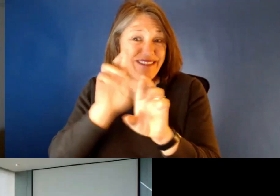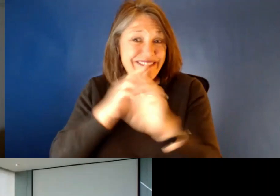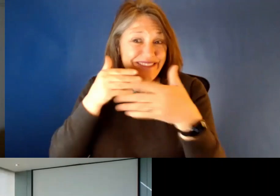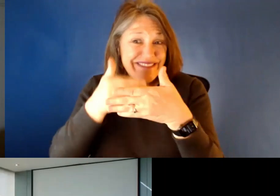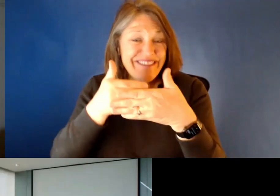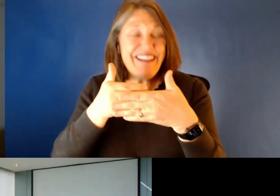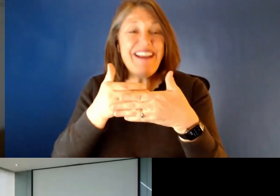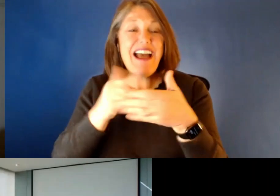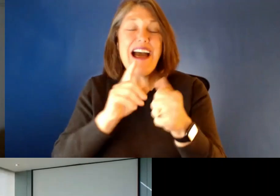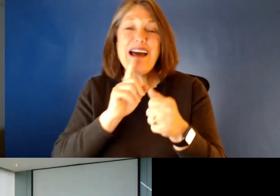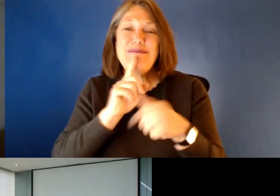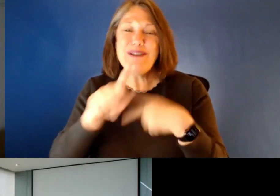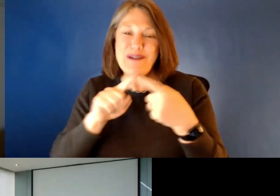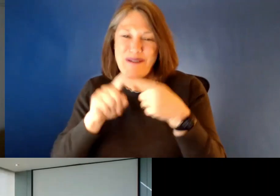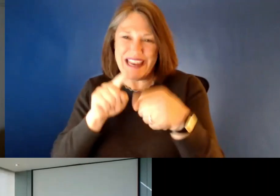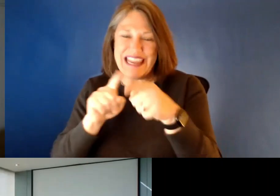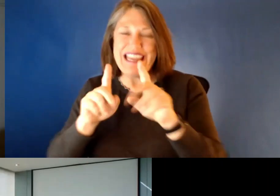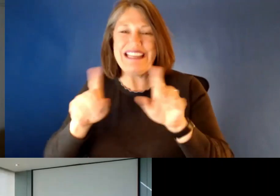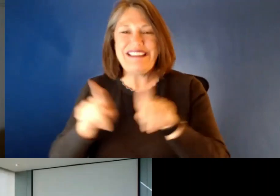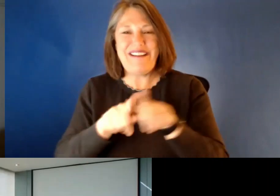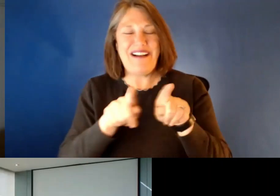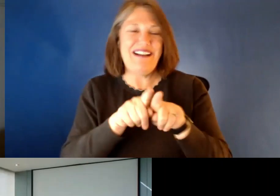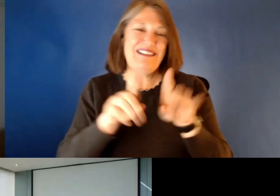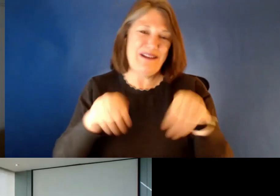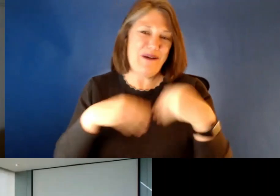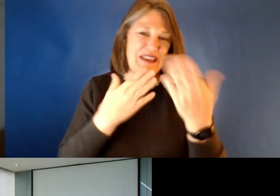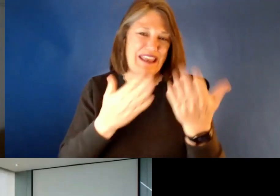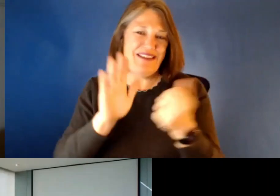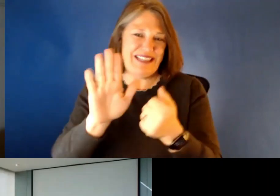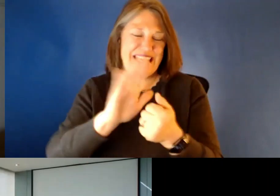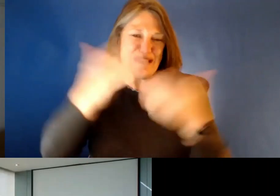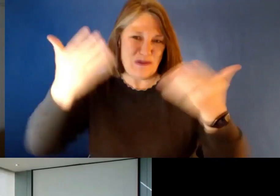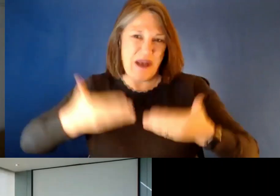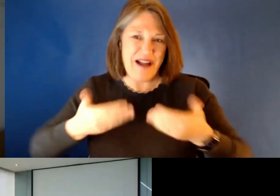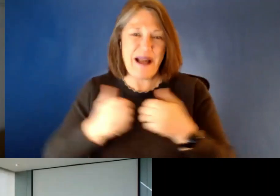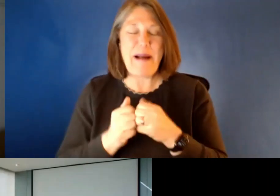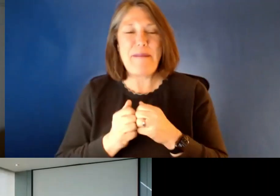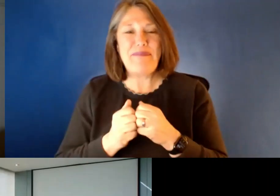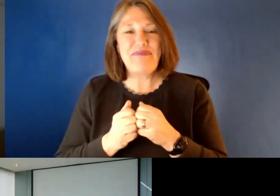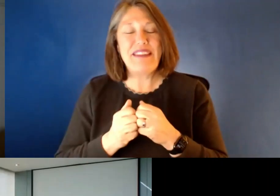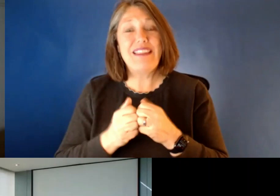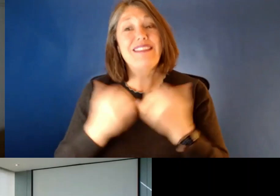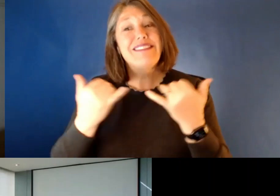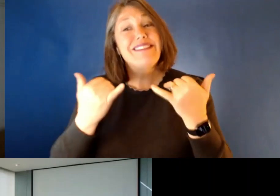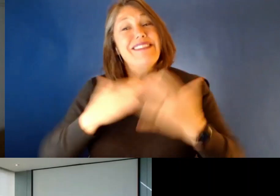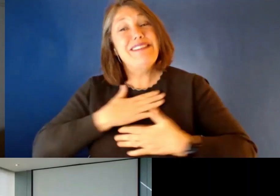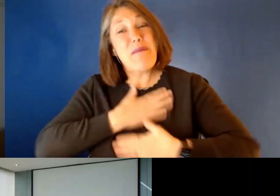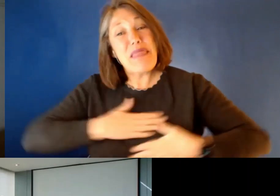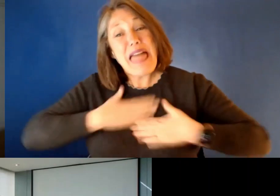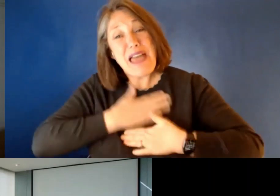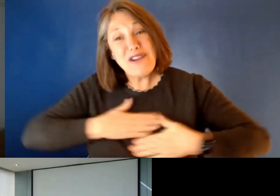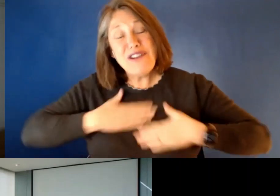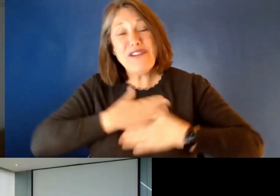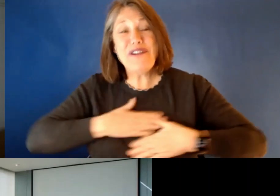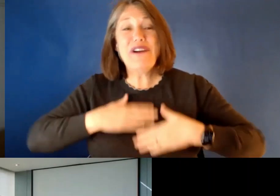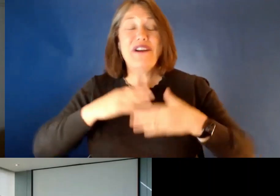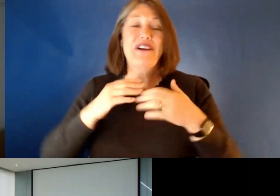06:05:36 When he also gives his welcomes 06:05:41 . It is a pleasure to be able to